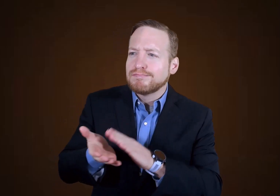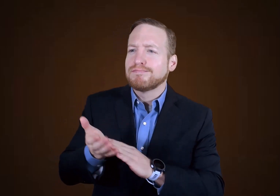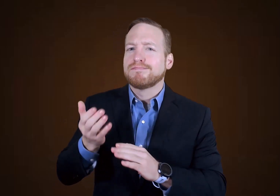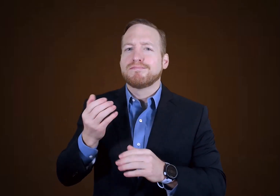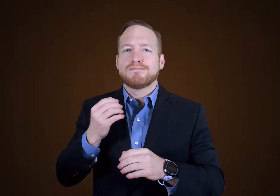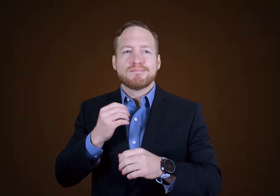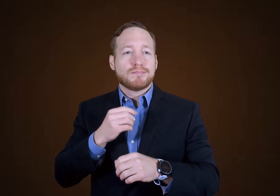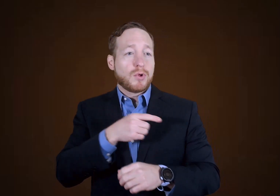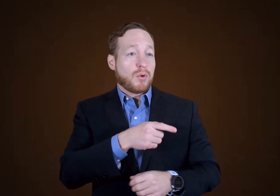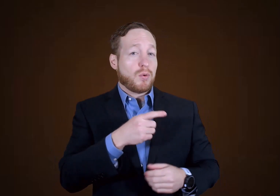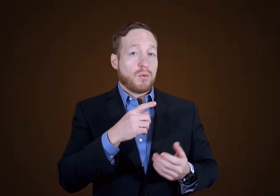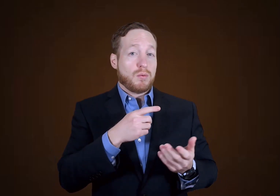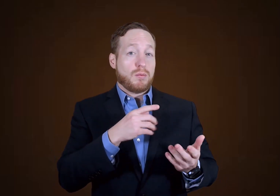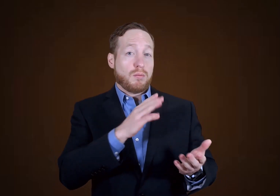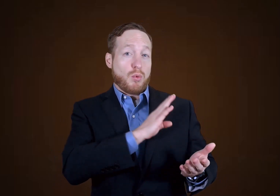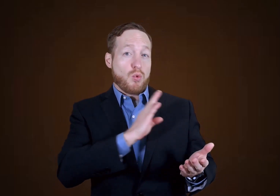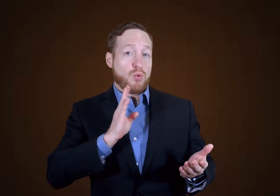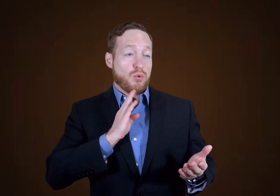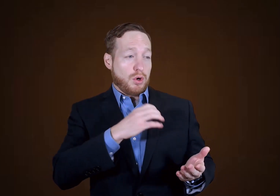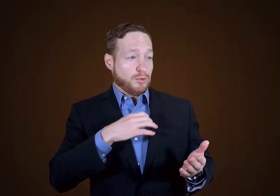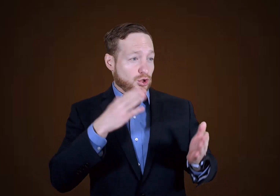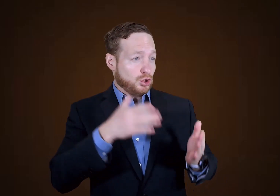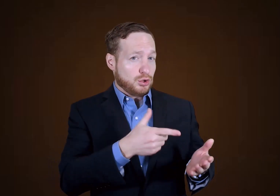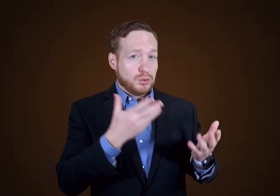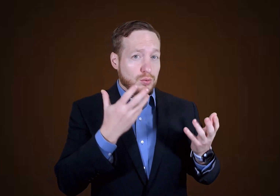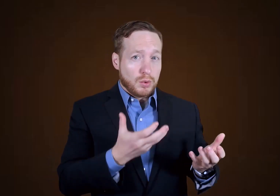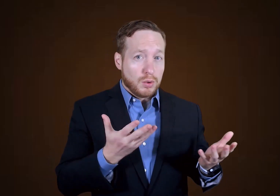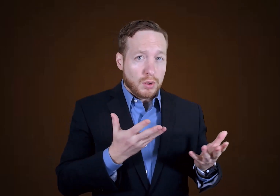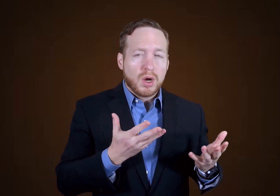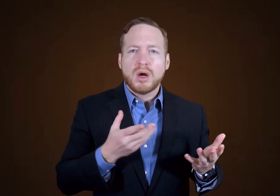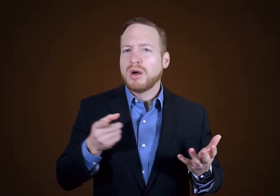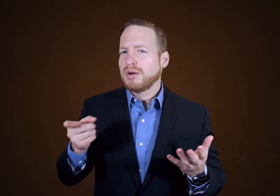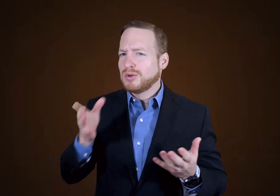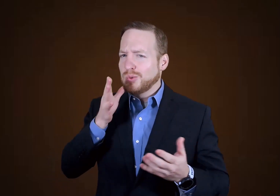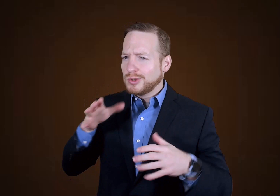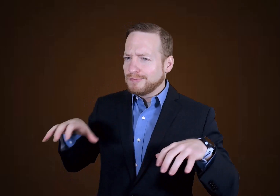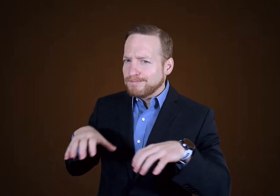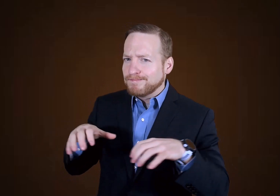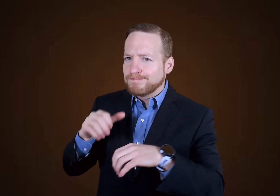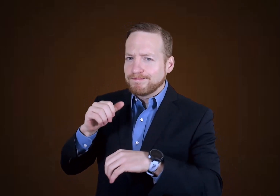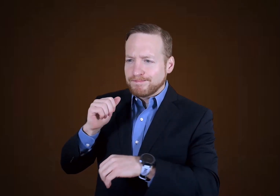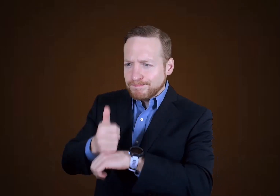and they take care of the everyday management of the commission if the